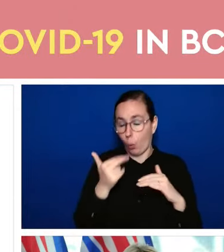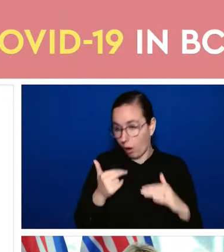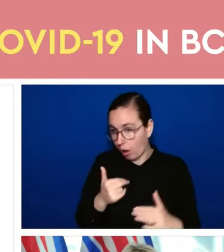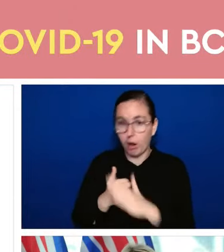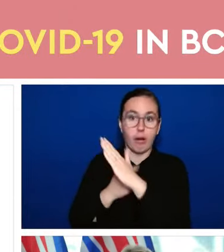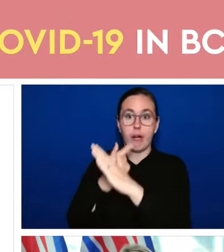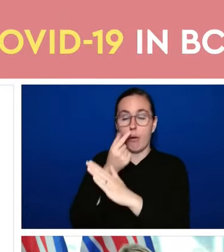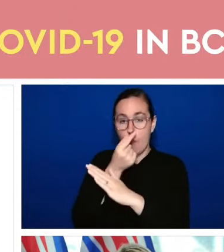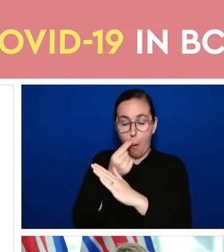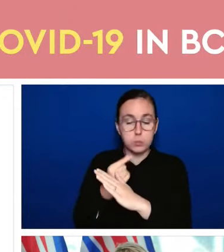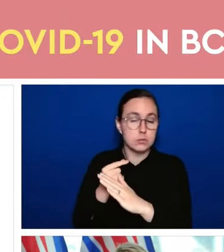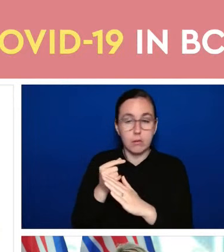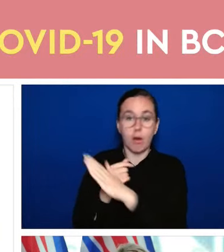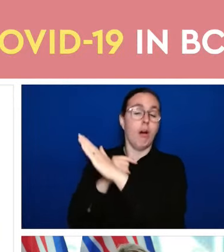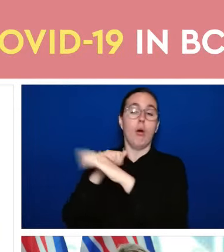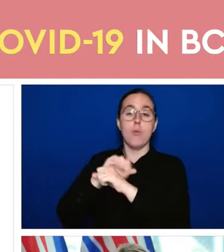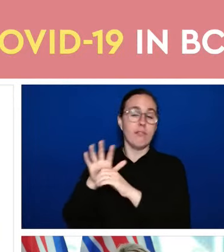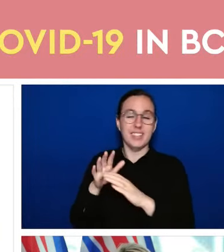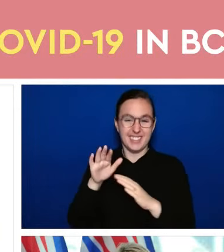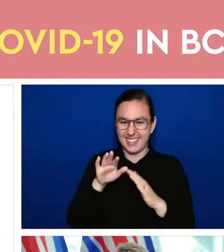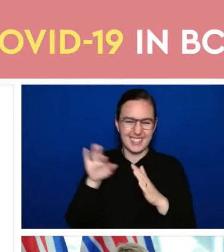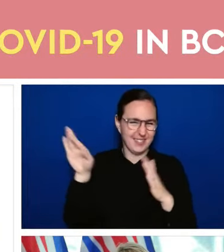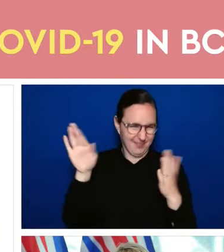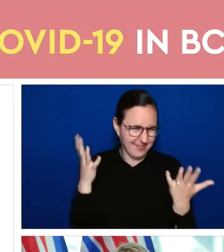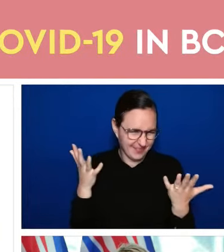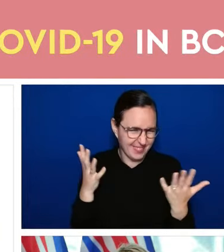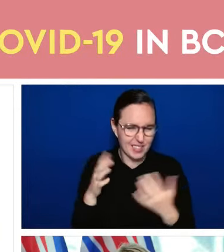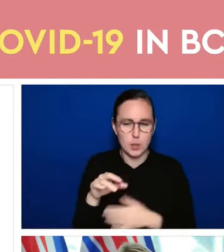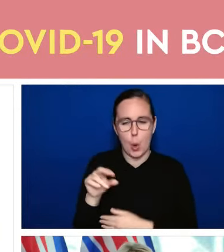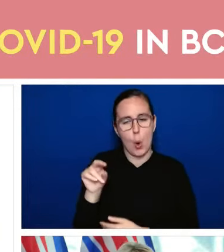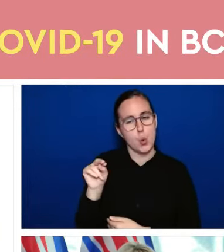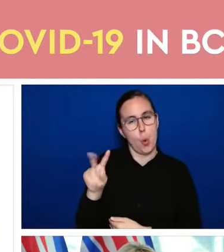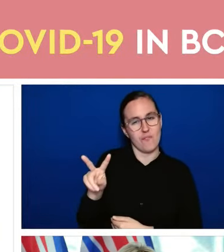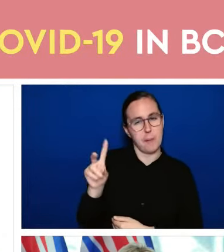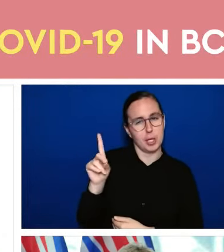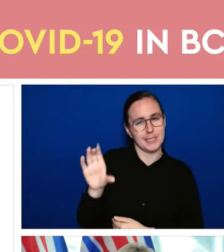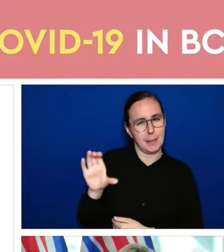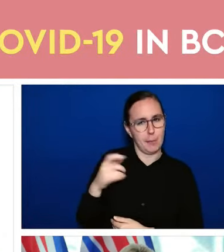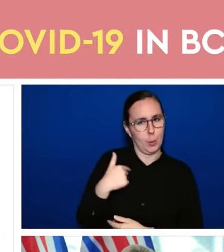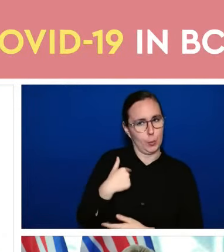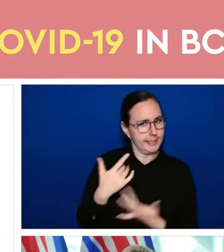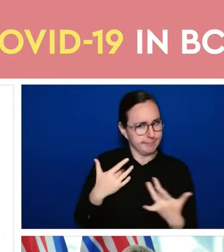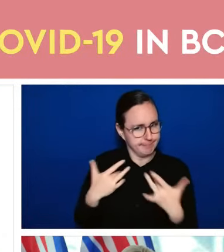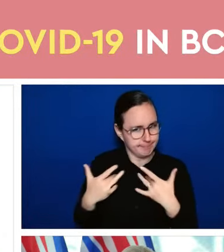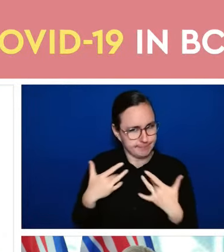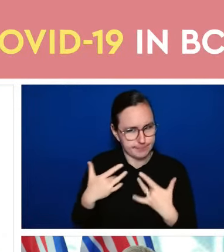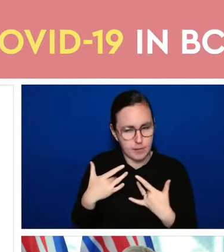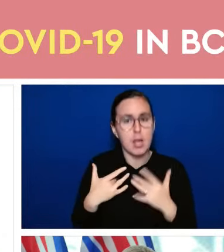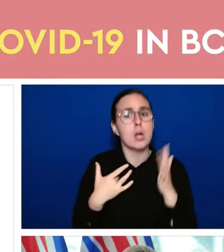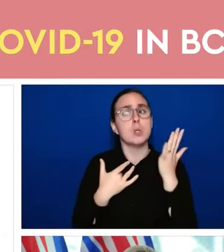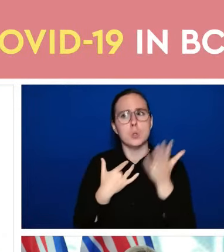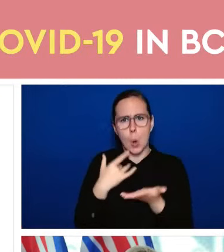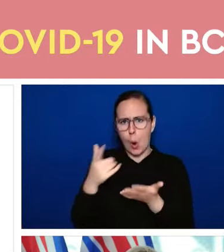things that we can do individually and collectively. To help mitigate that and